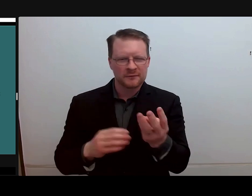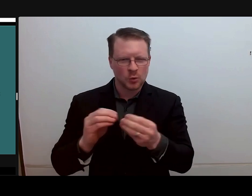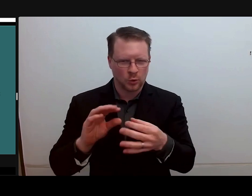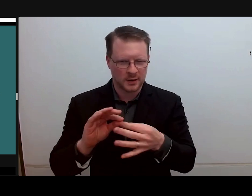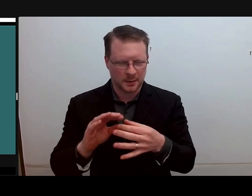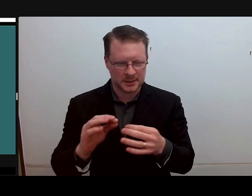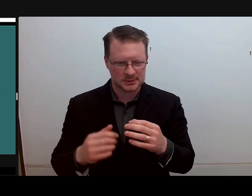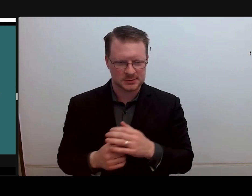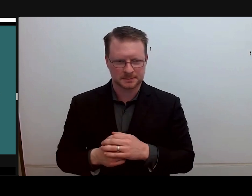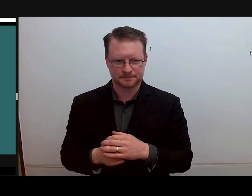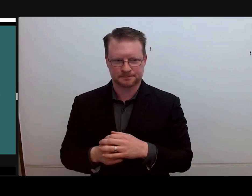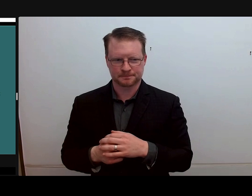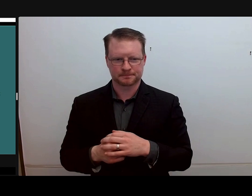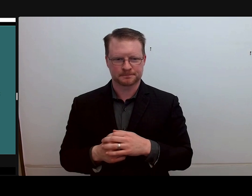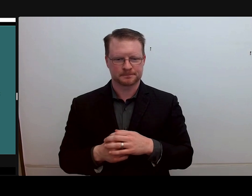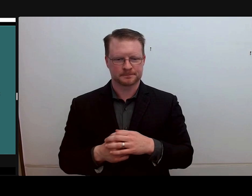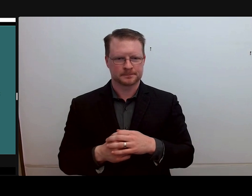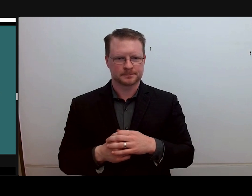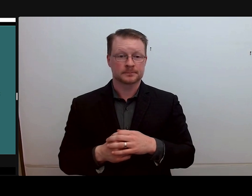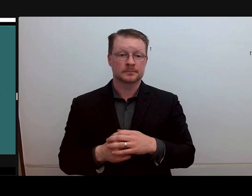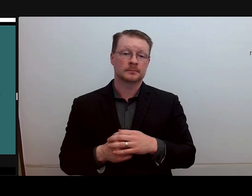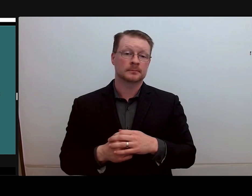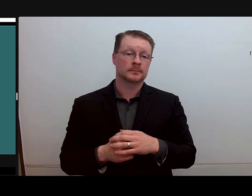for some question-and-answer time, but I do have a couple more comments I'd like to make.